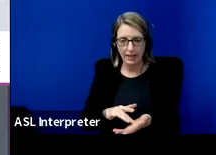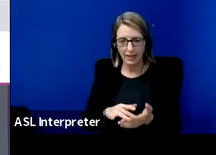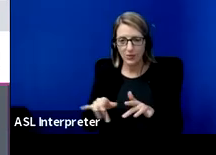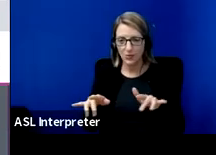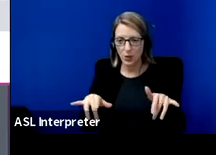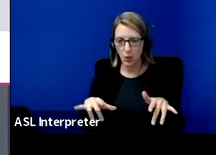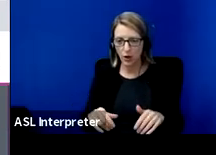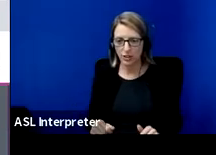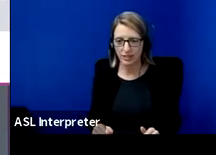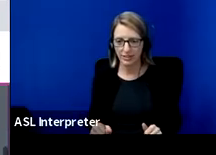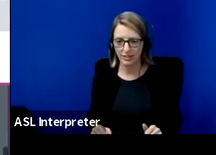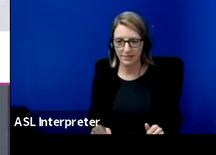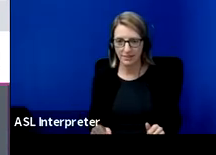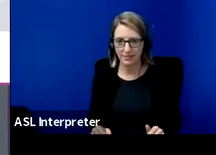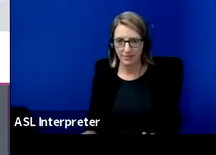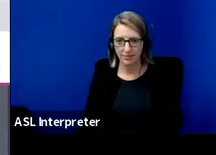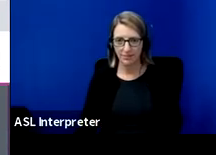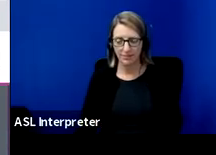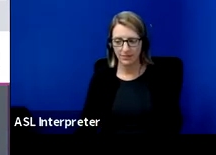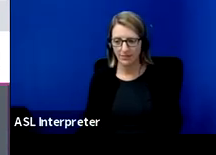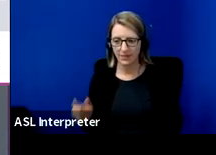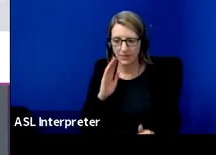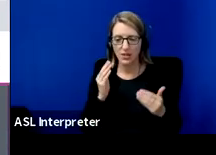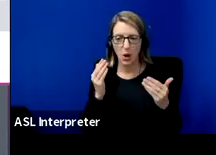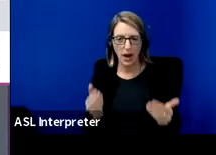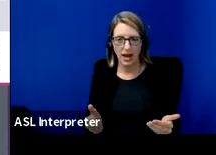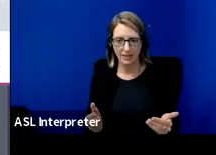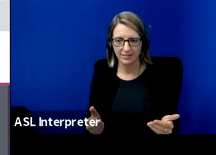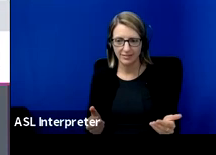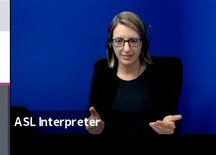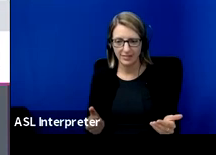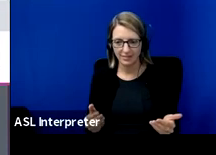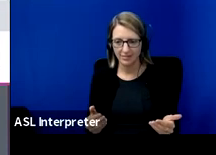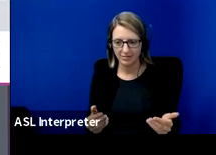ESD 112-- Kristina Wambold: It's going to go ahead and I have more than one camera. So I'm going to choose my camera.